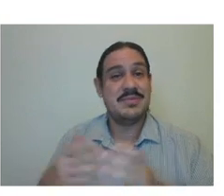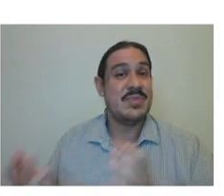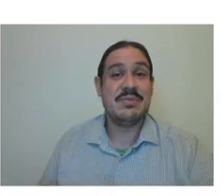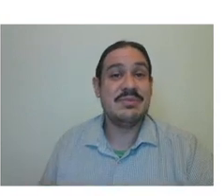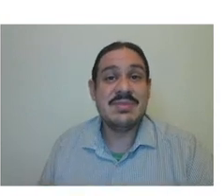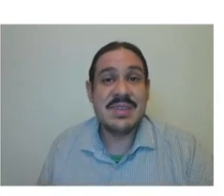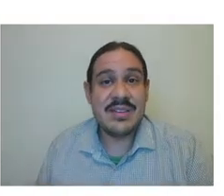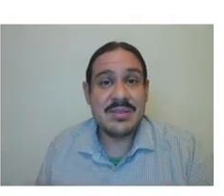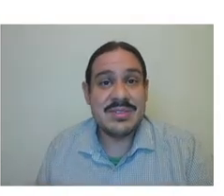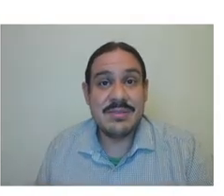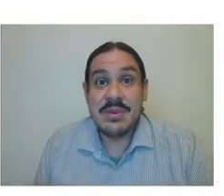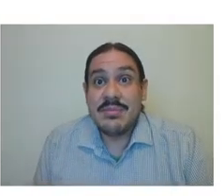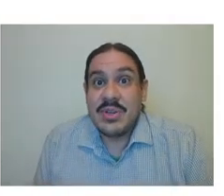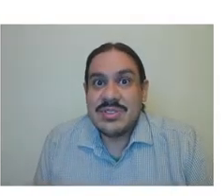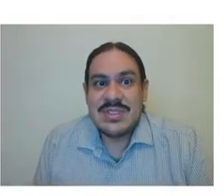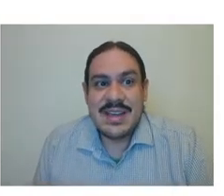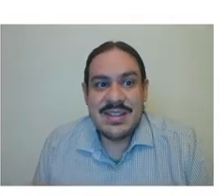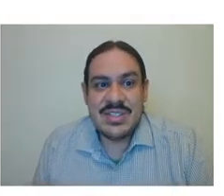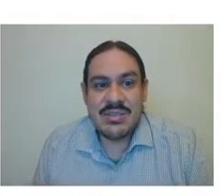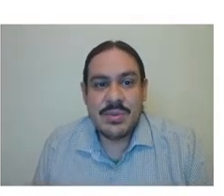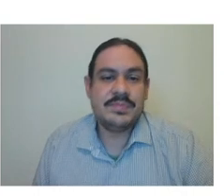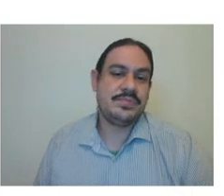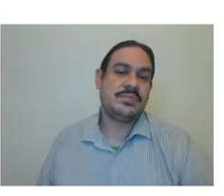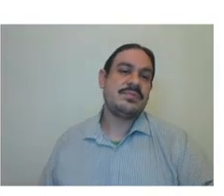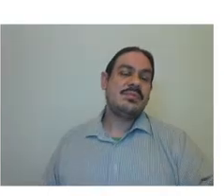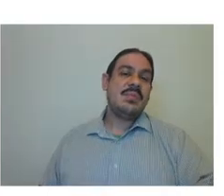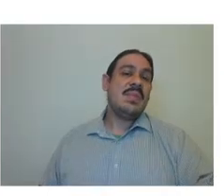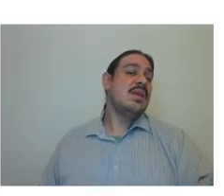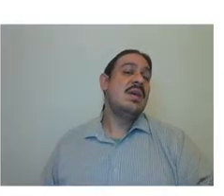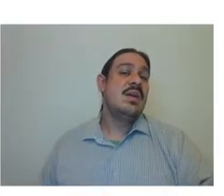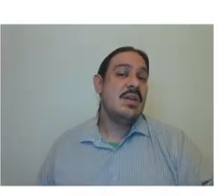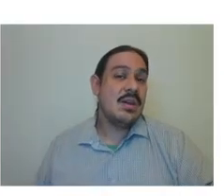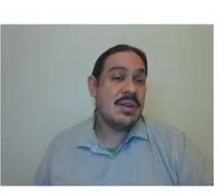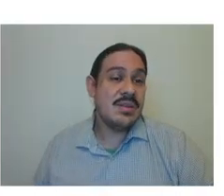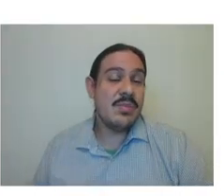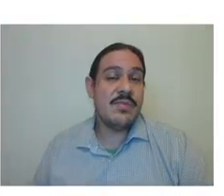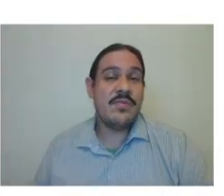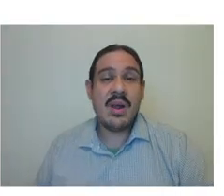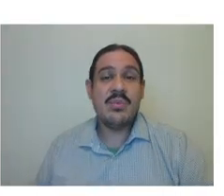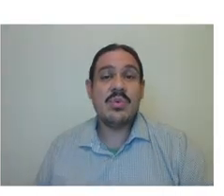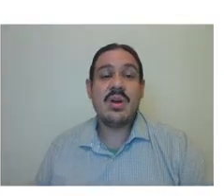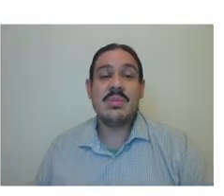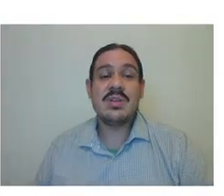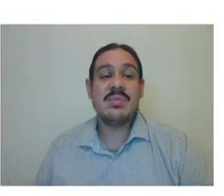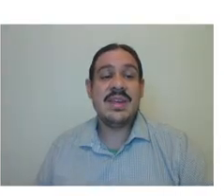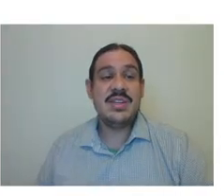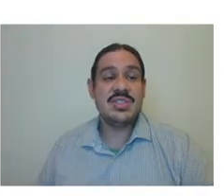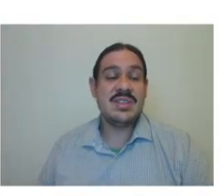parents and a child who was born deaf and so it might take some time for the parents to